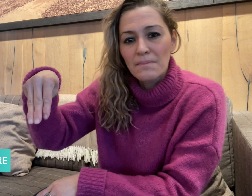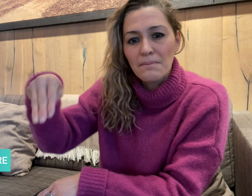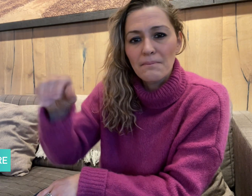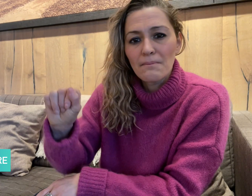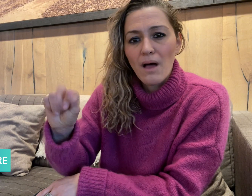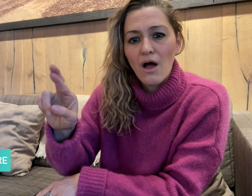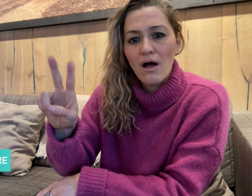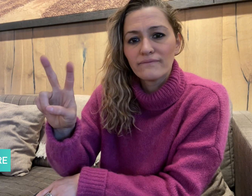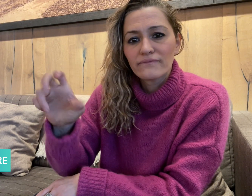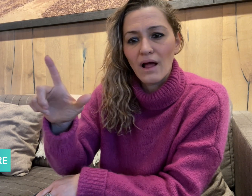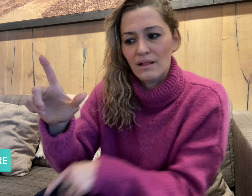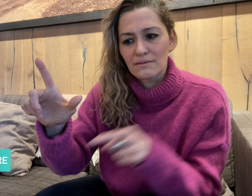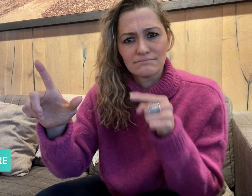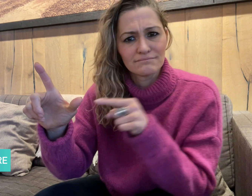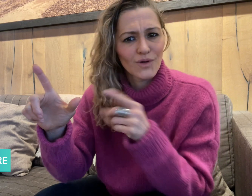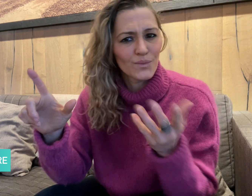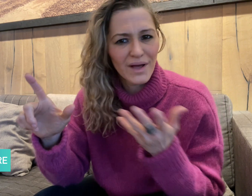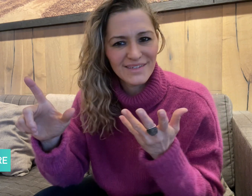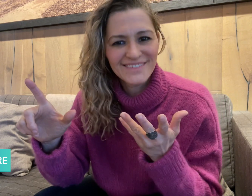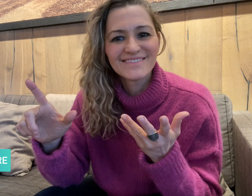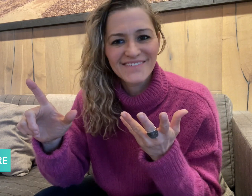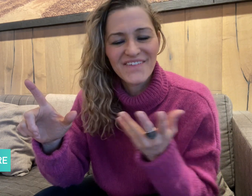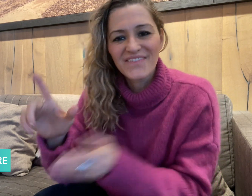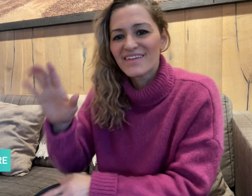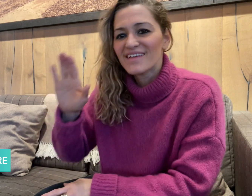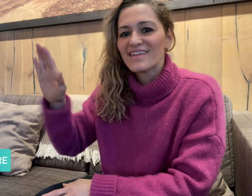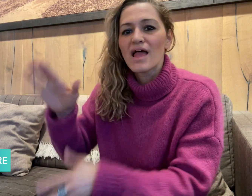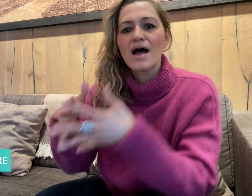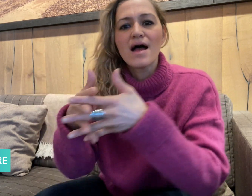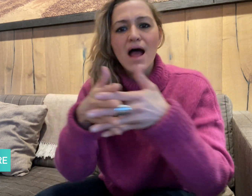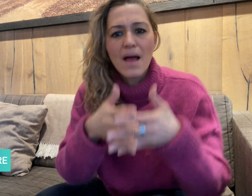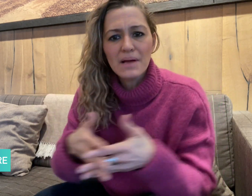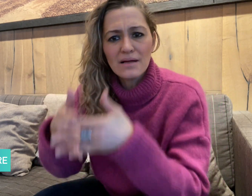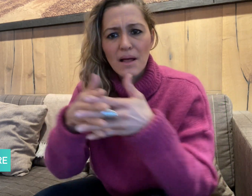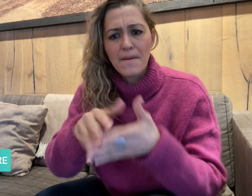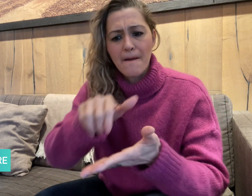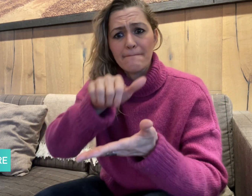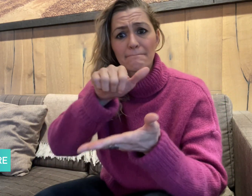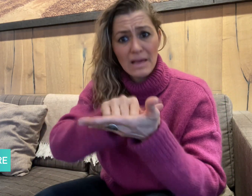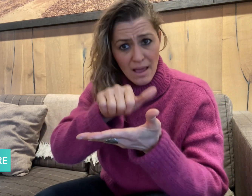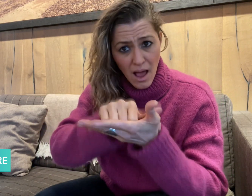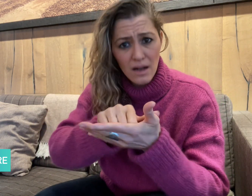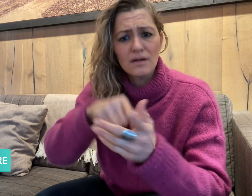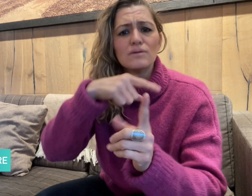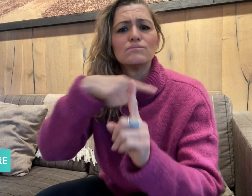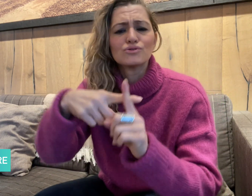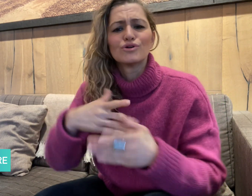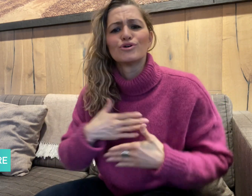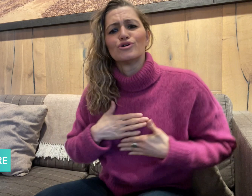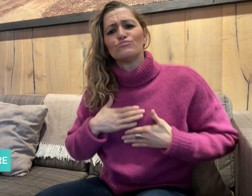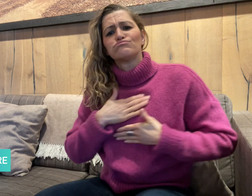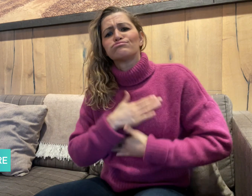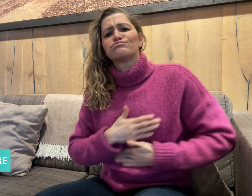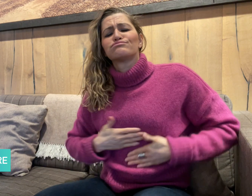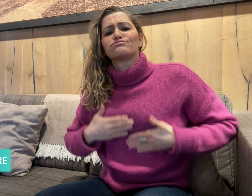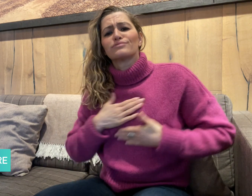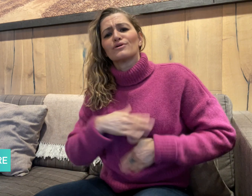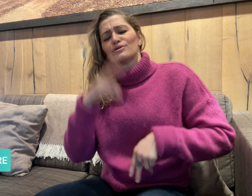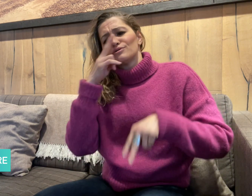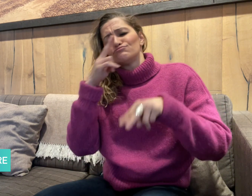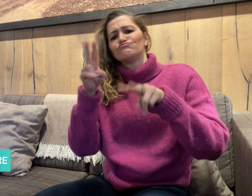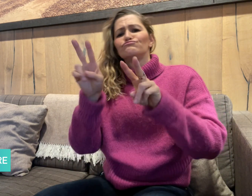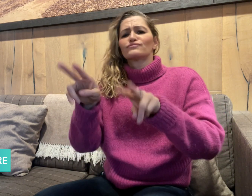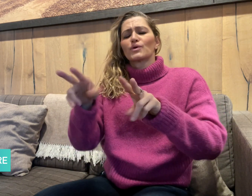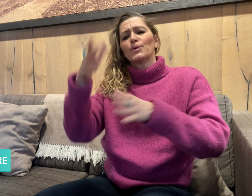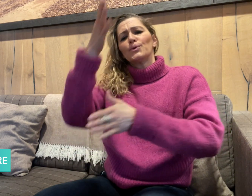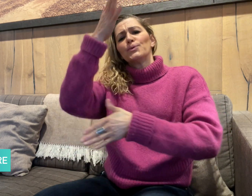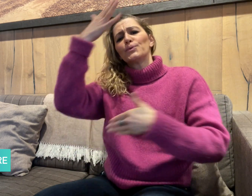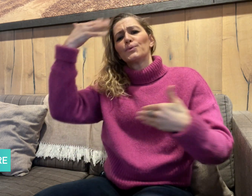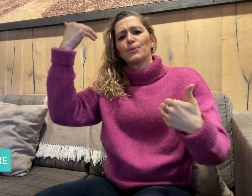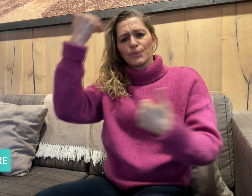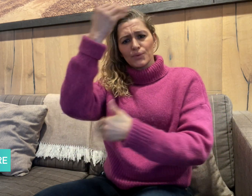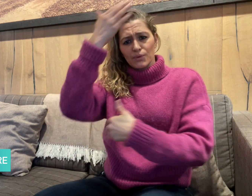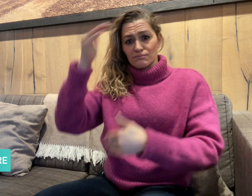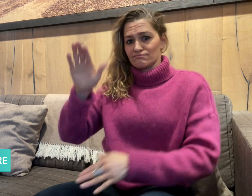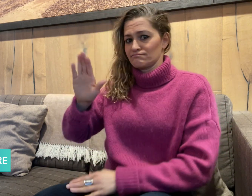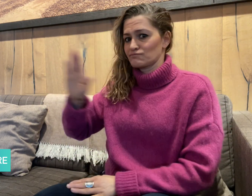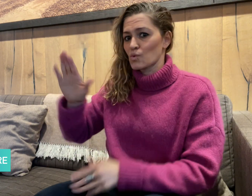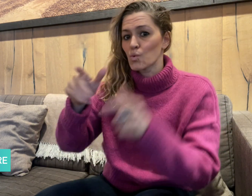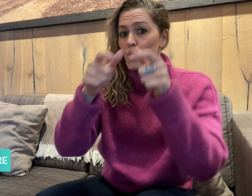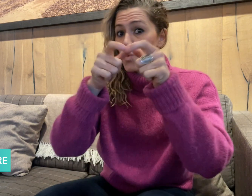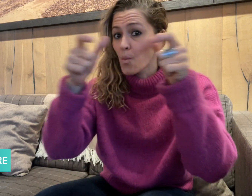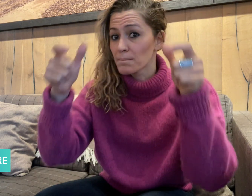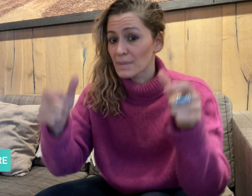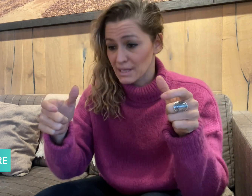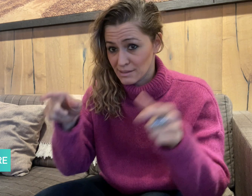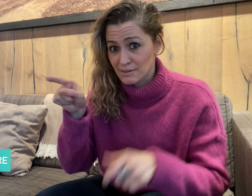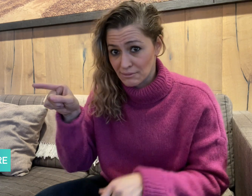Marvel, an American media and entertainment company and